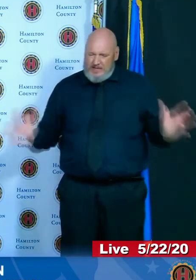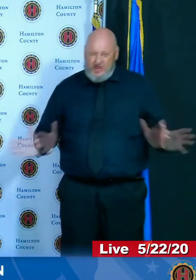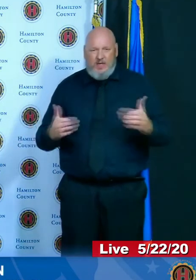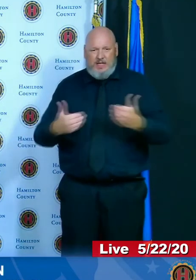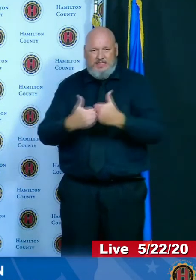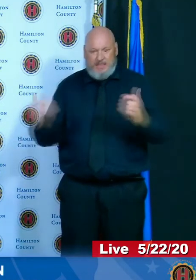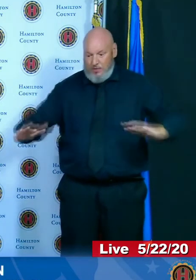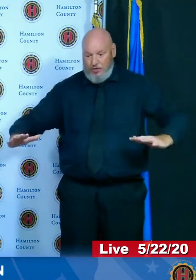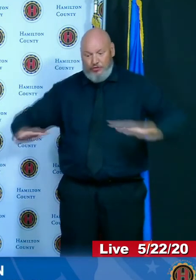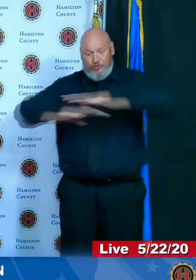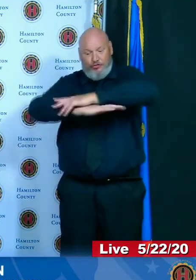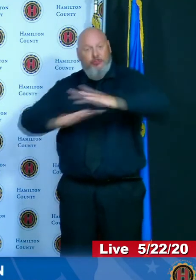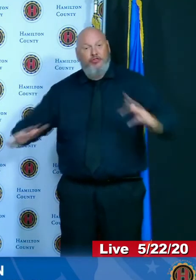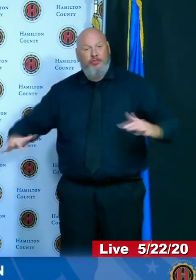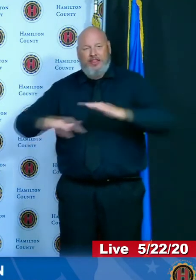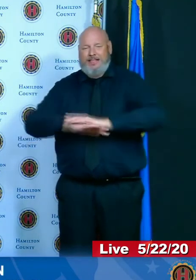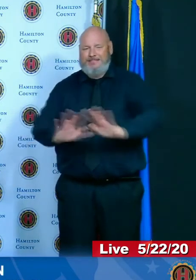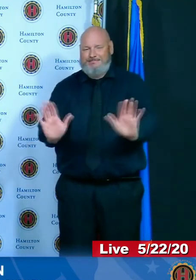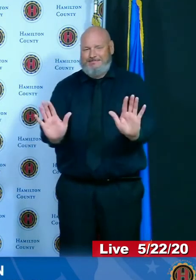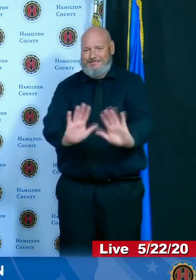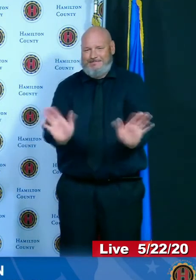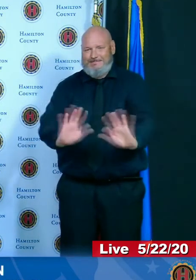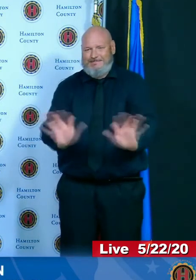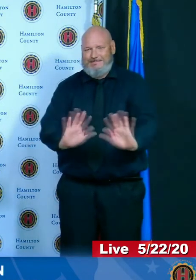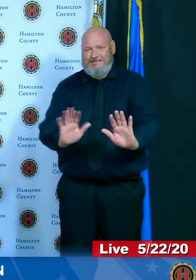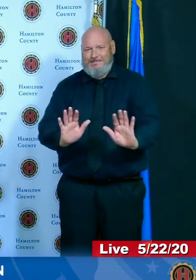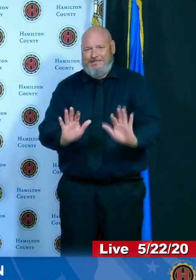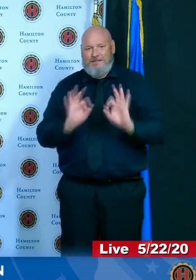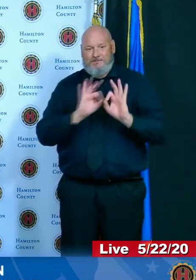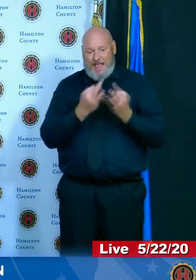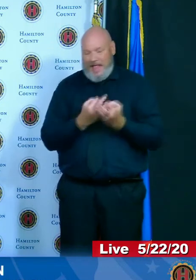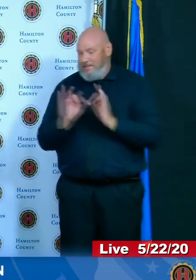document for Ohio Ohioans that are elderly and with underlying health